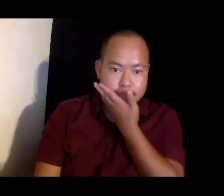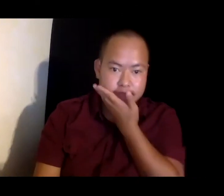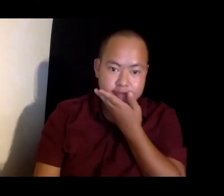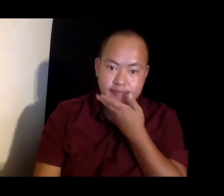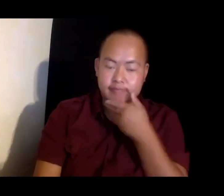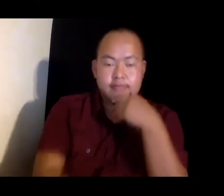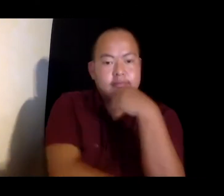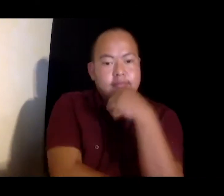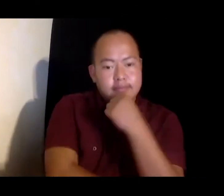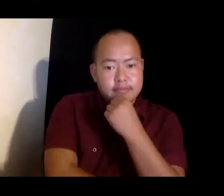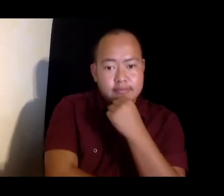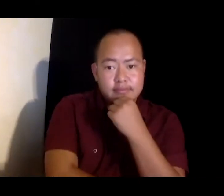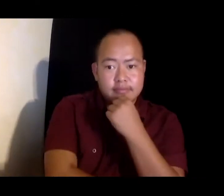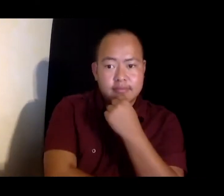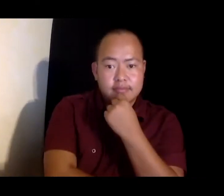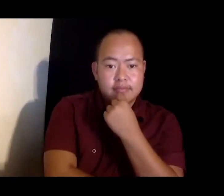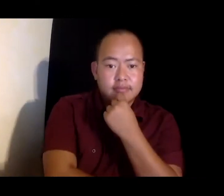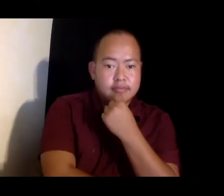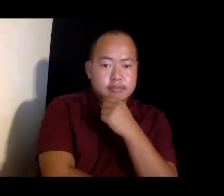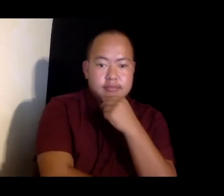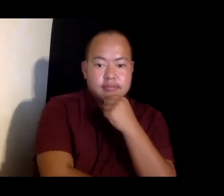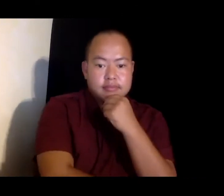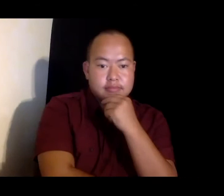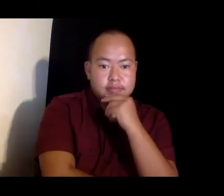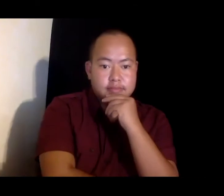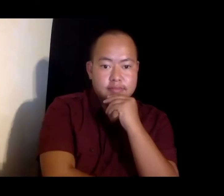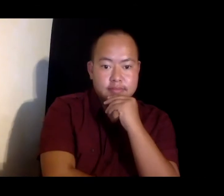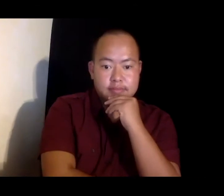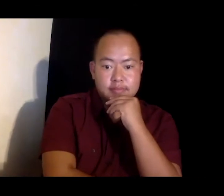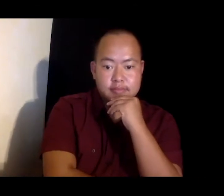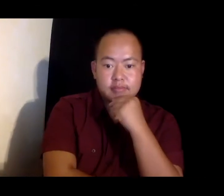I worked with the deaf and I remember two clients.